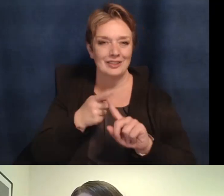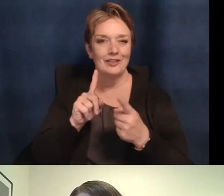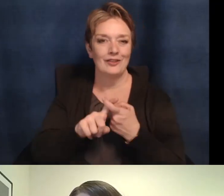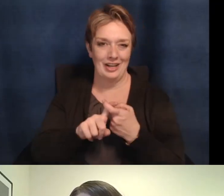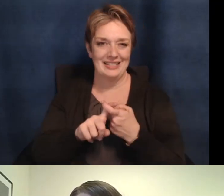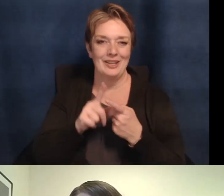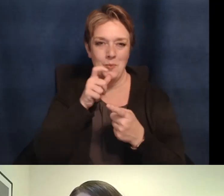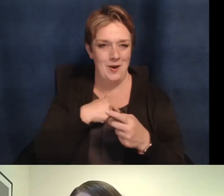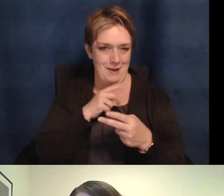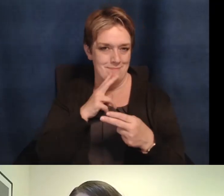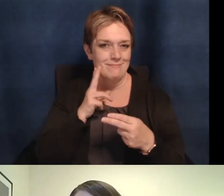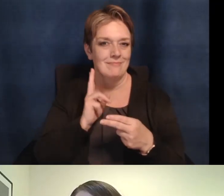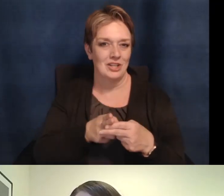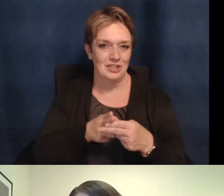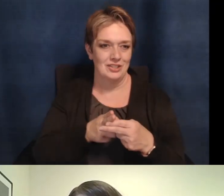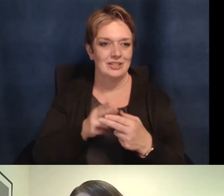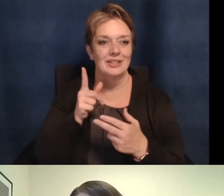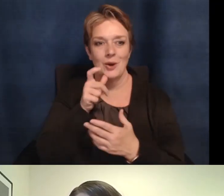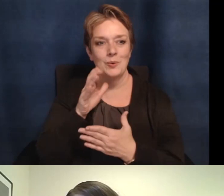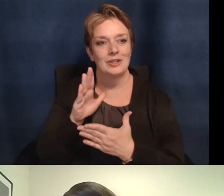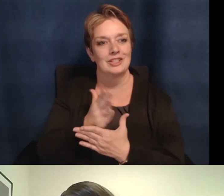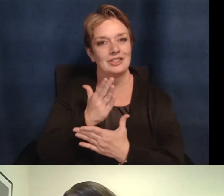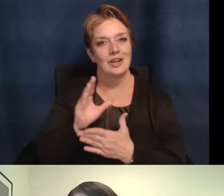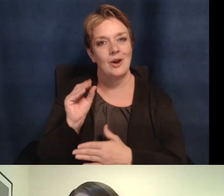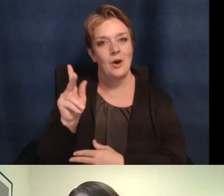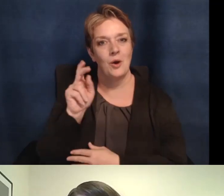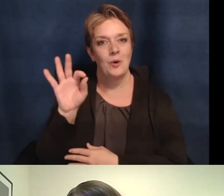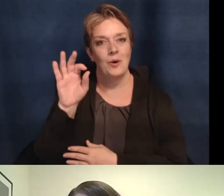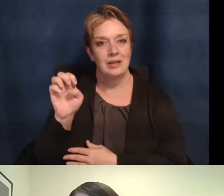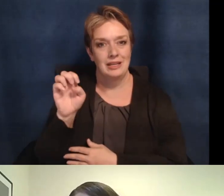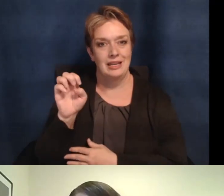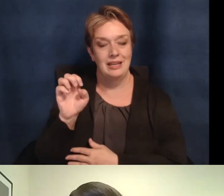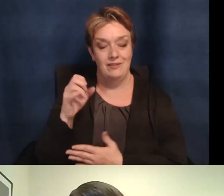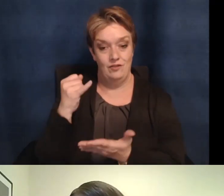shared O’Keeffe's charcoal drawings with Alfred Stieglitz.